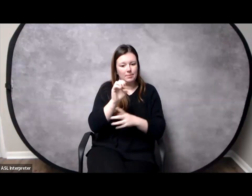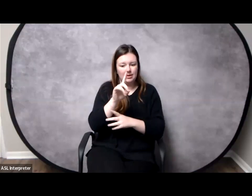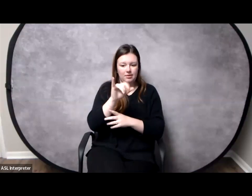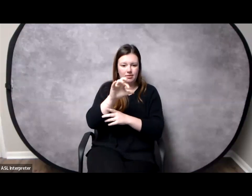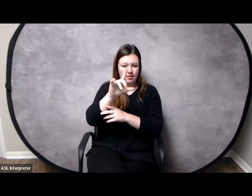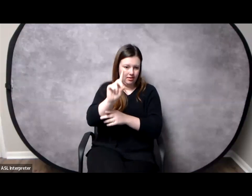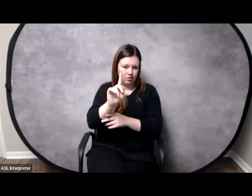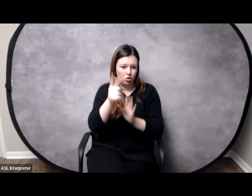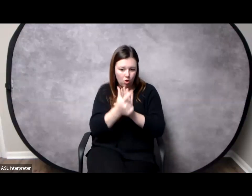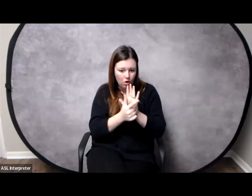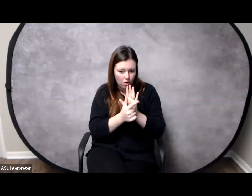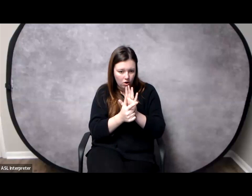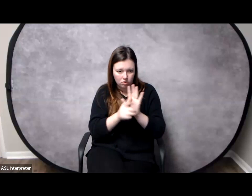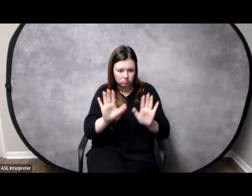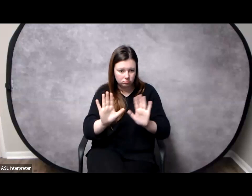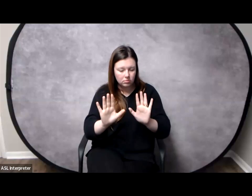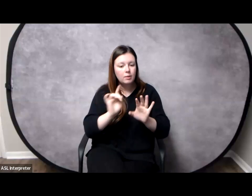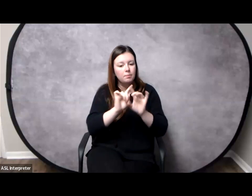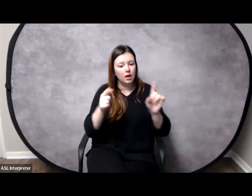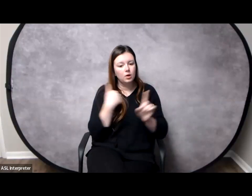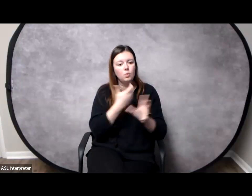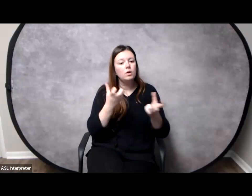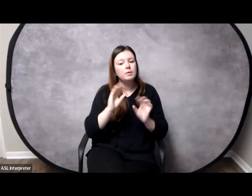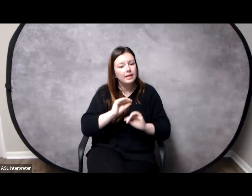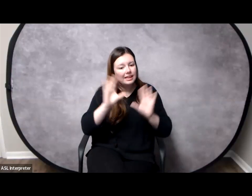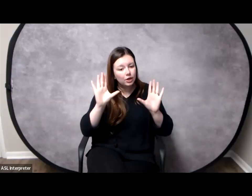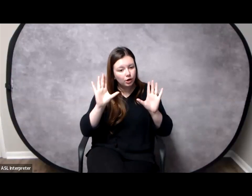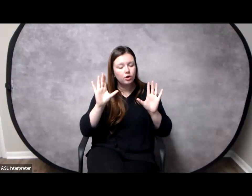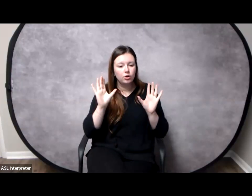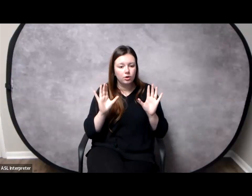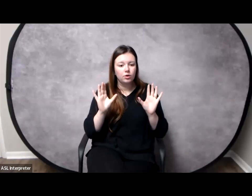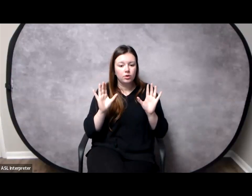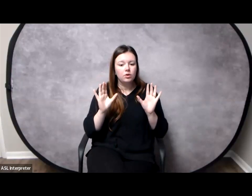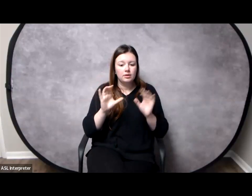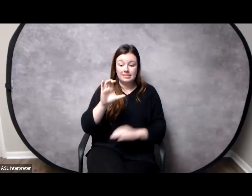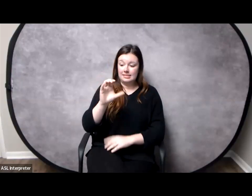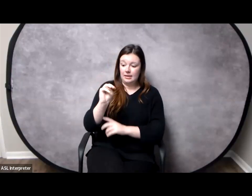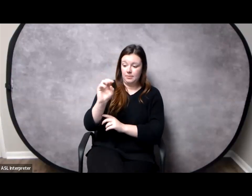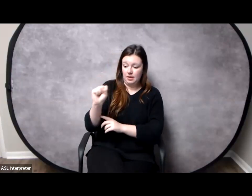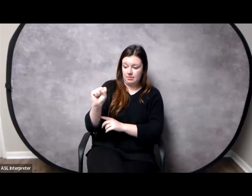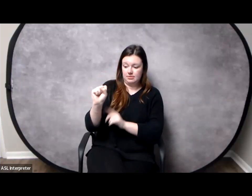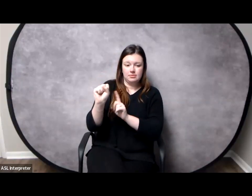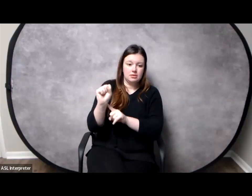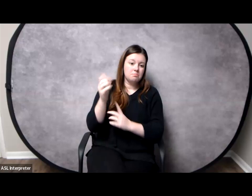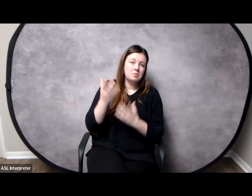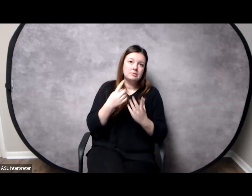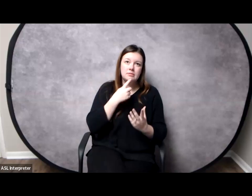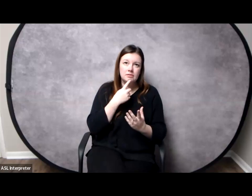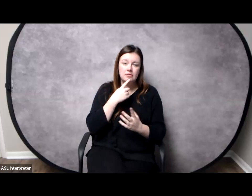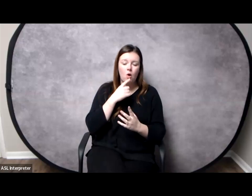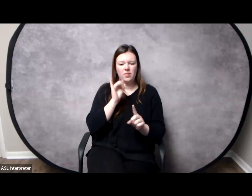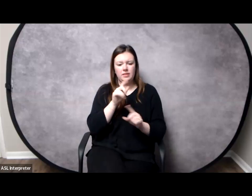But we are being clear that where CMS may say that a certain program or activity is